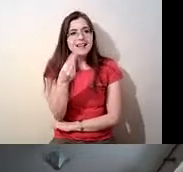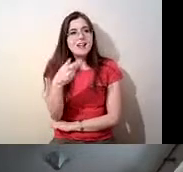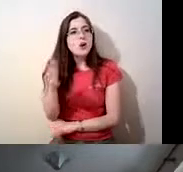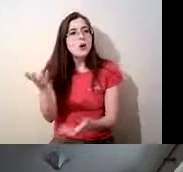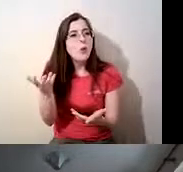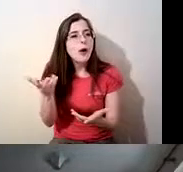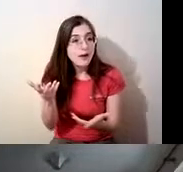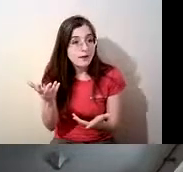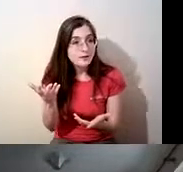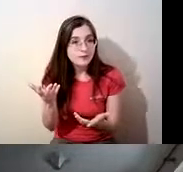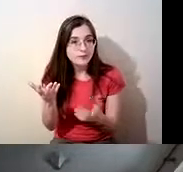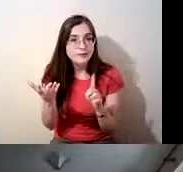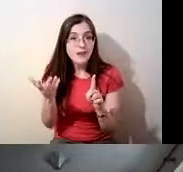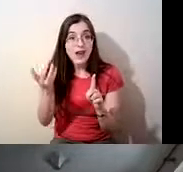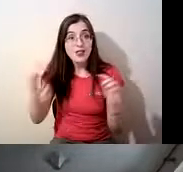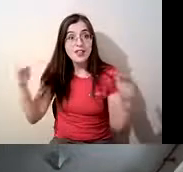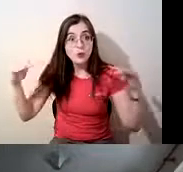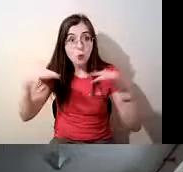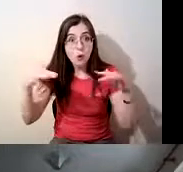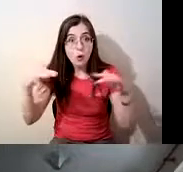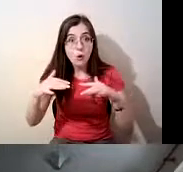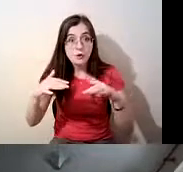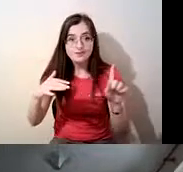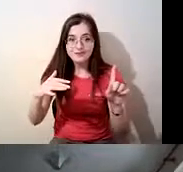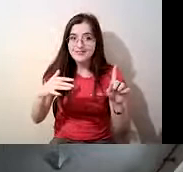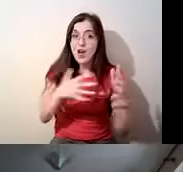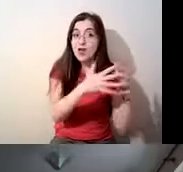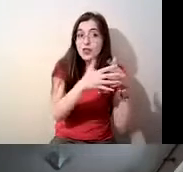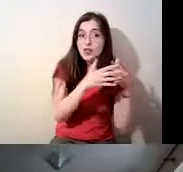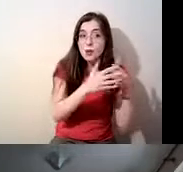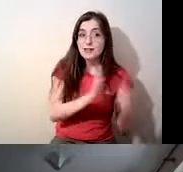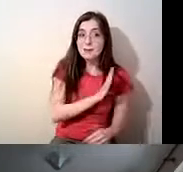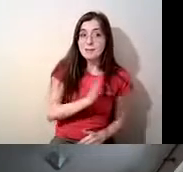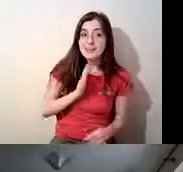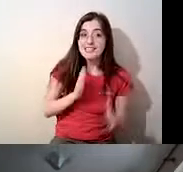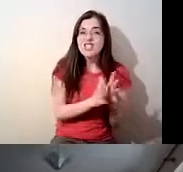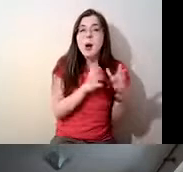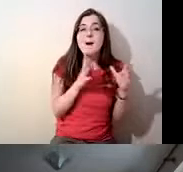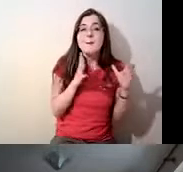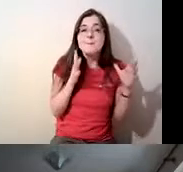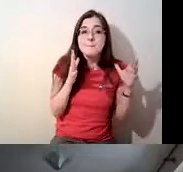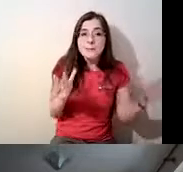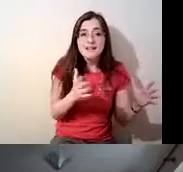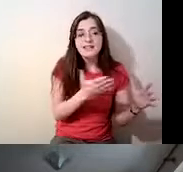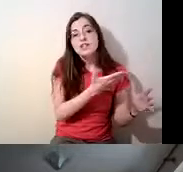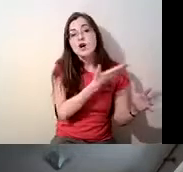and all of these wars by the way the u.s military is the largest non-corporate polluter in the world